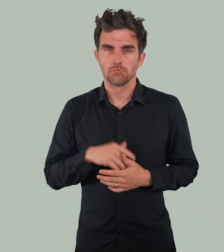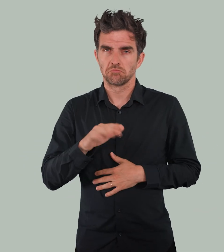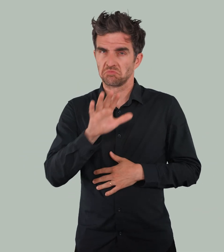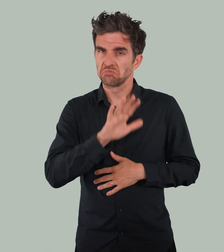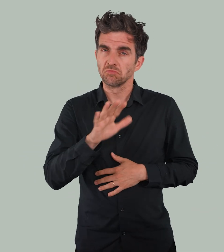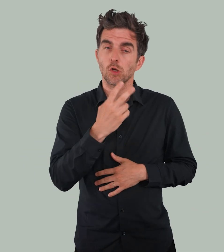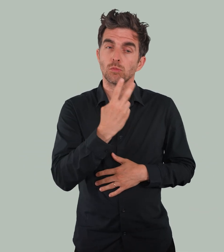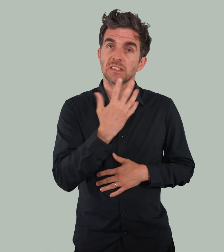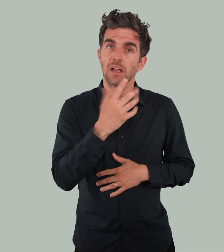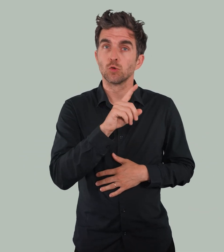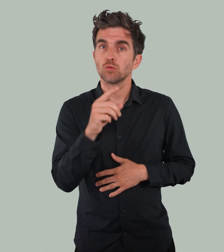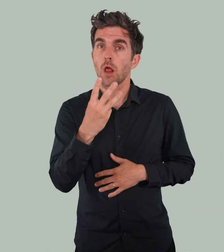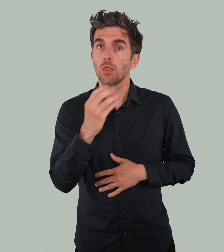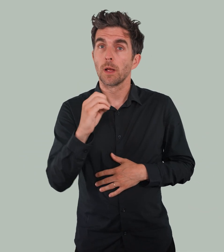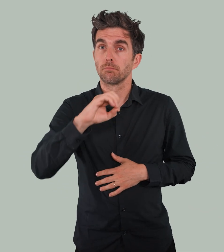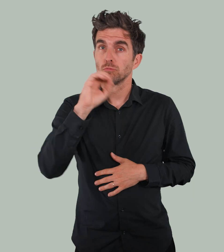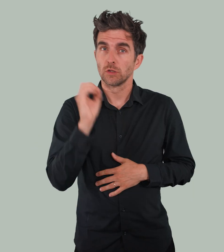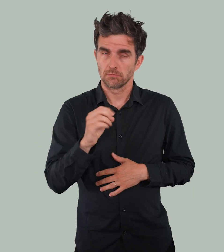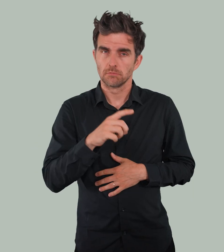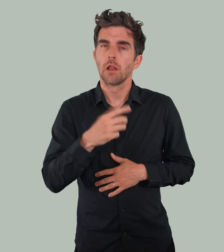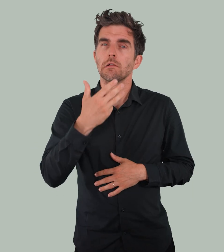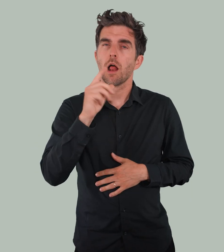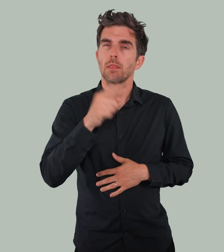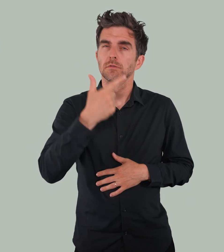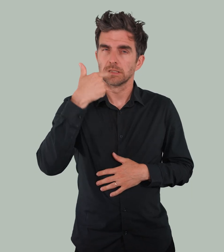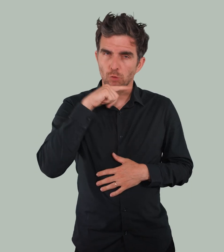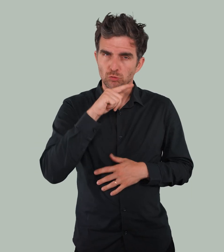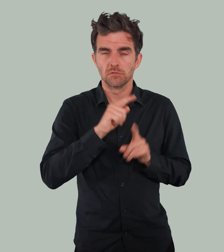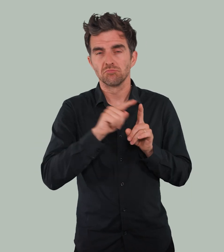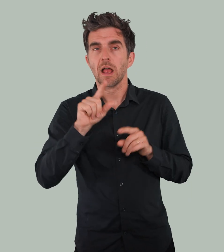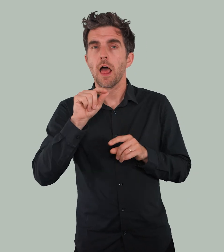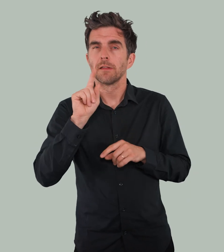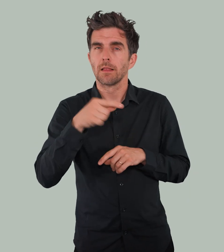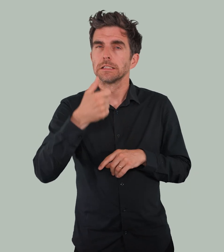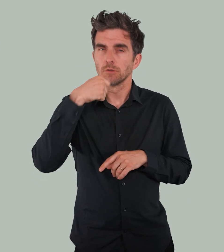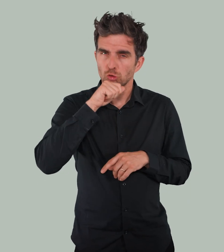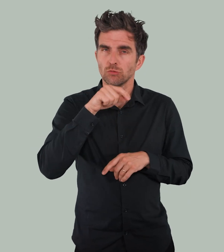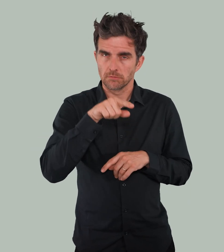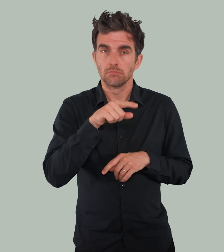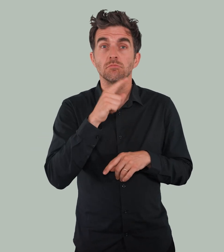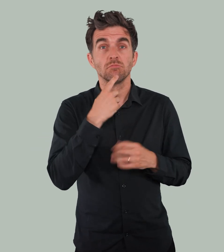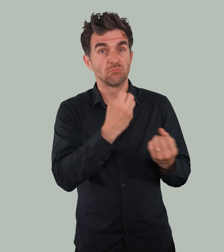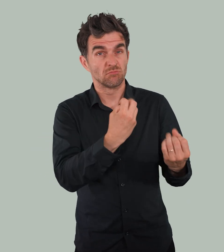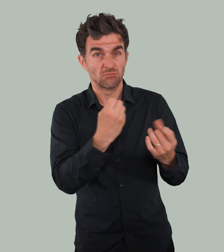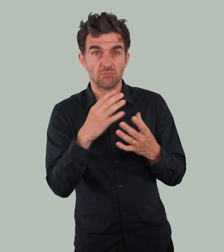Approximately 25-30% (~9,700 to ~11,600) of responses